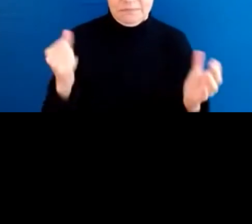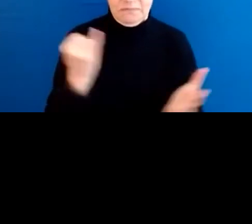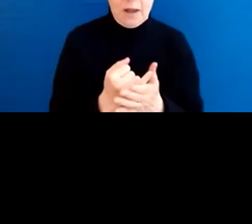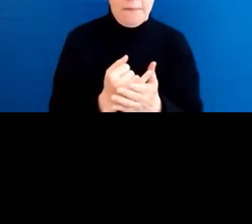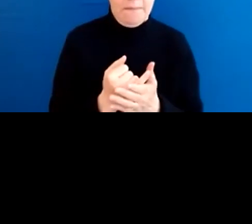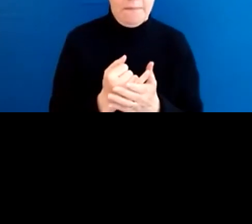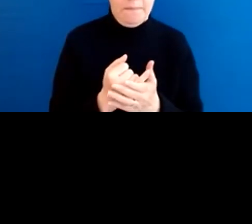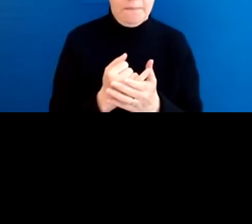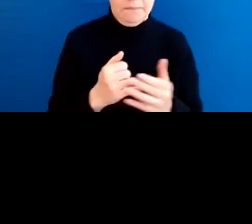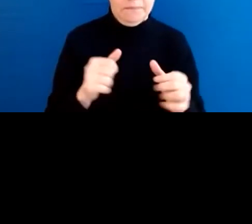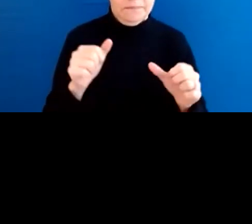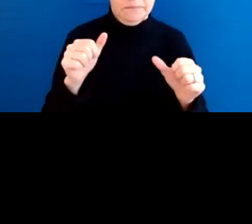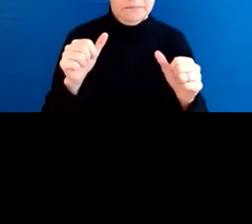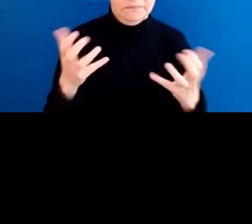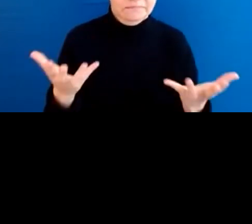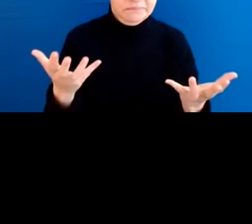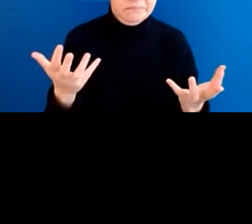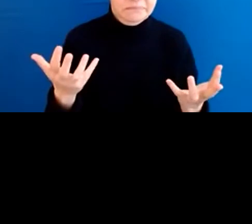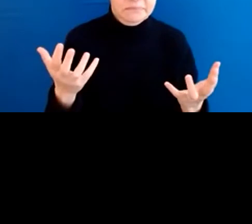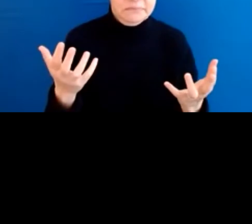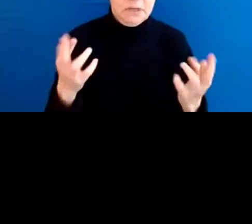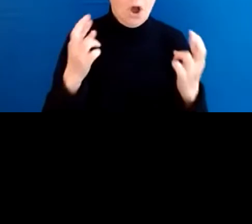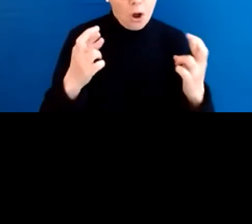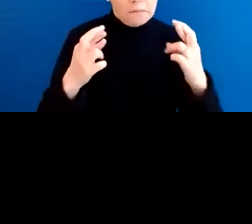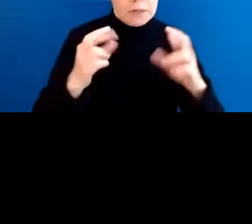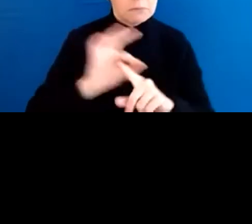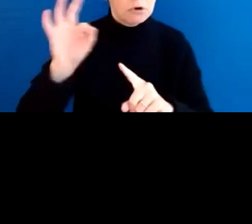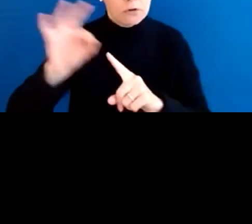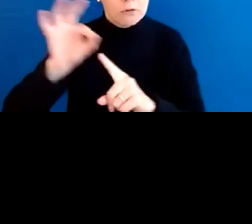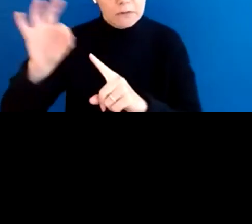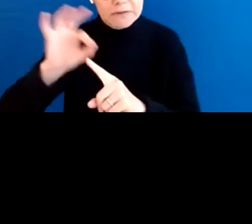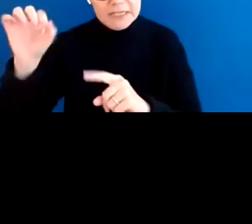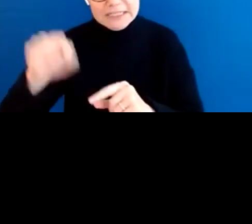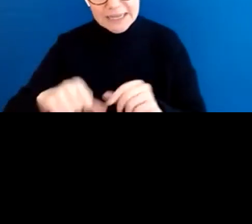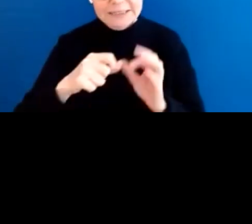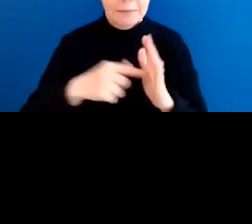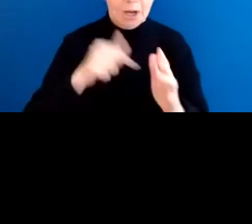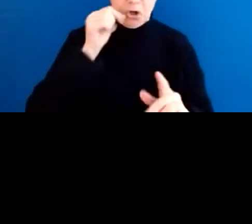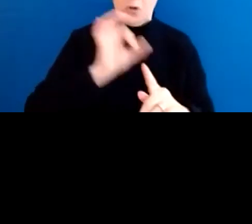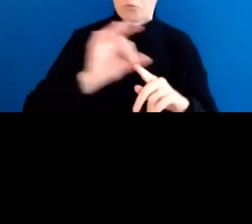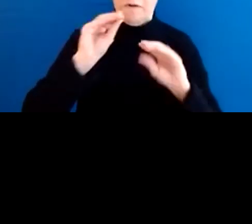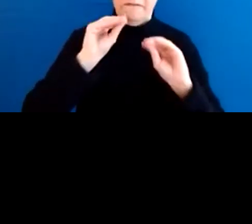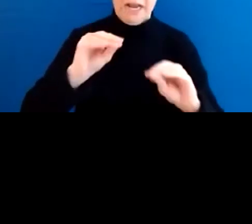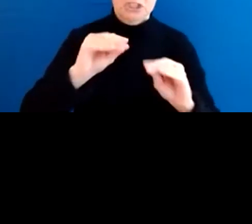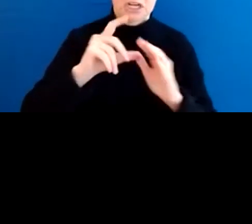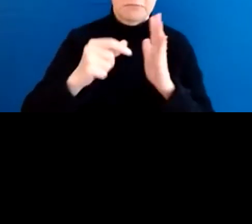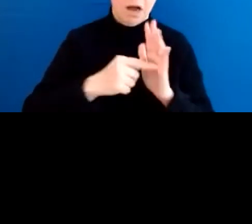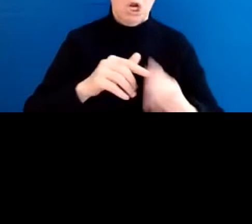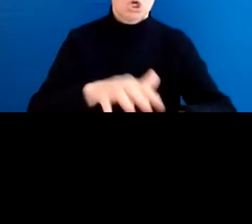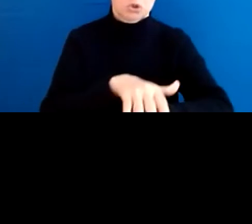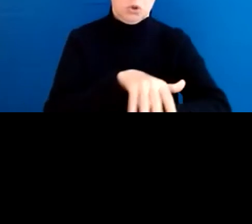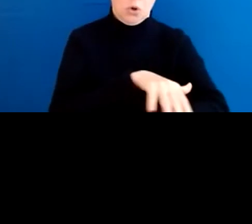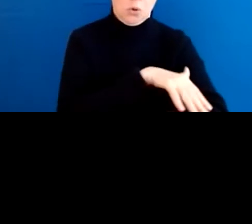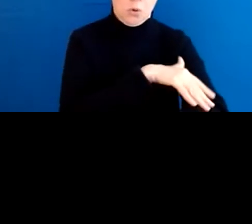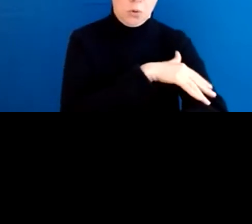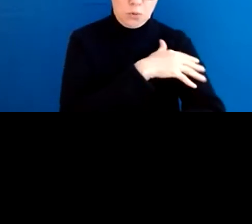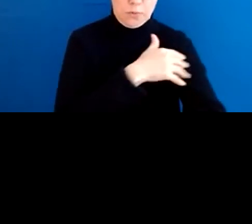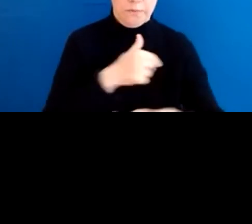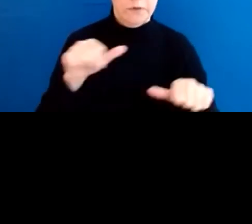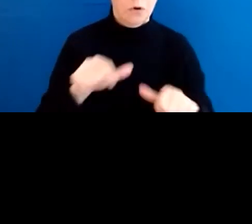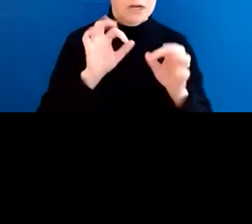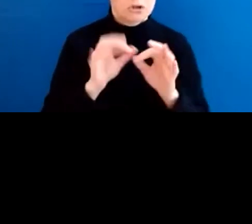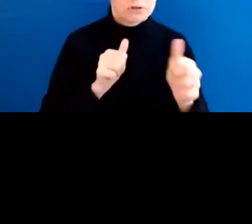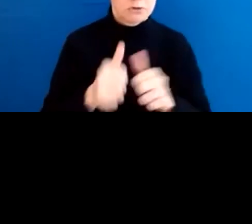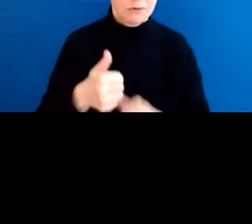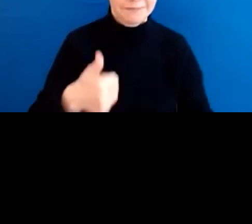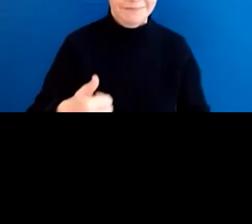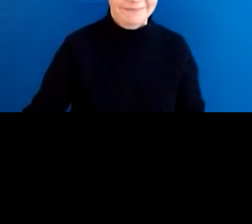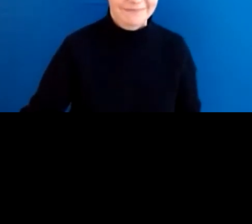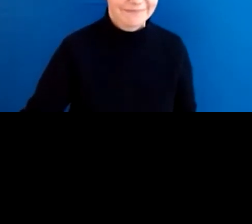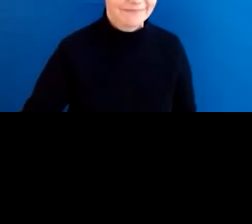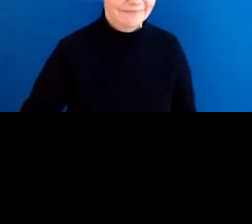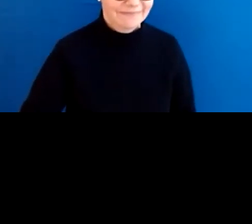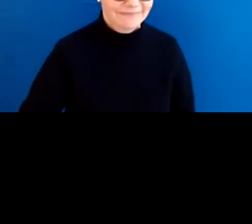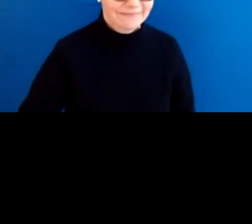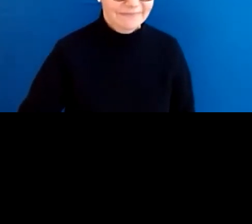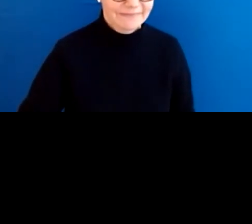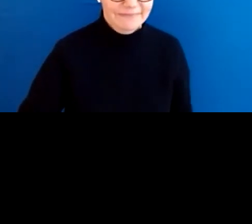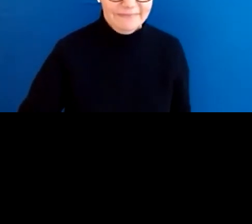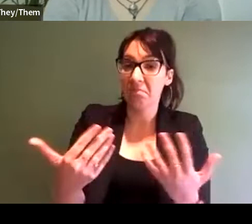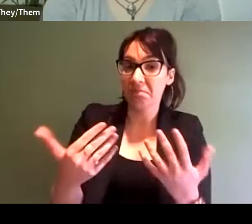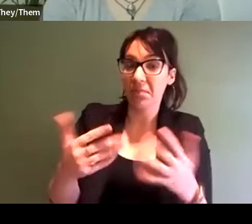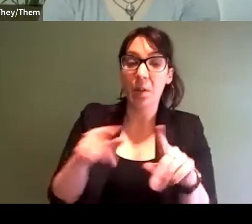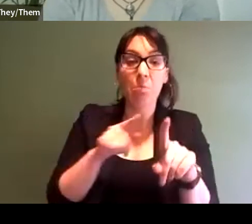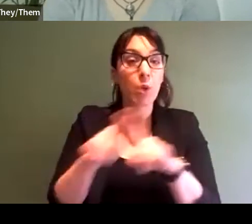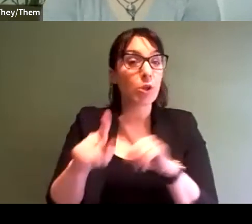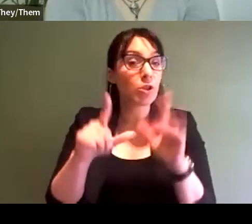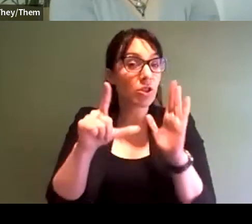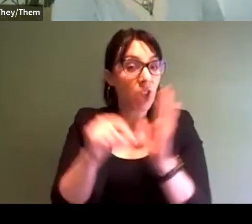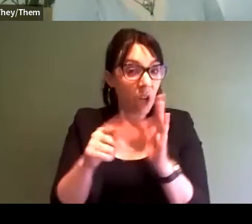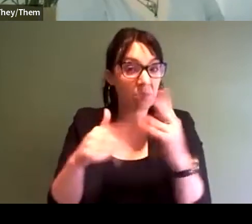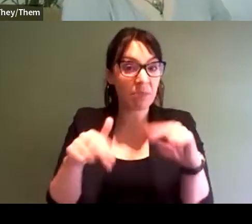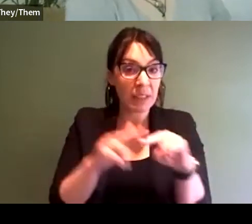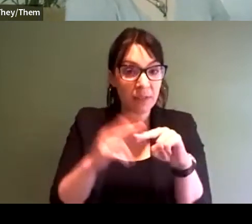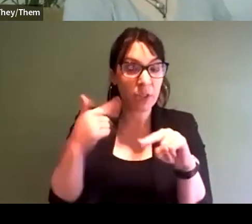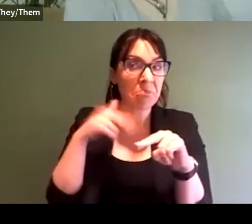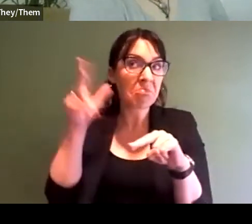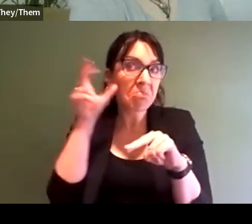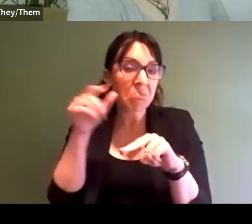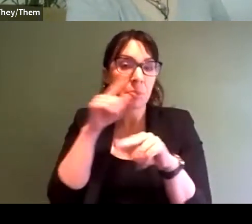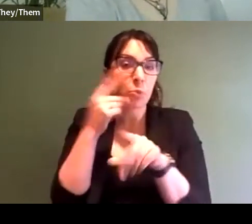And there's that we are hoping to move it within the education space that movement takes a long time, and just kind of from a professional sense. Most of the time when I hear parents are pushy needy annoying, all that kind of stuff.